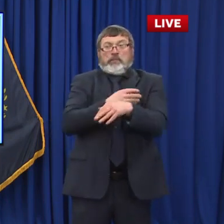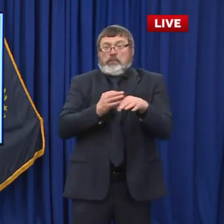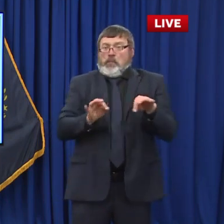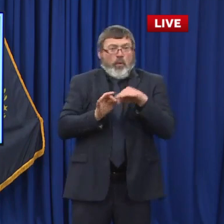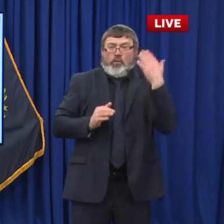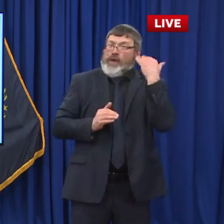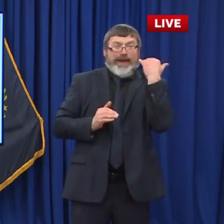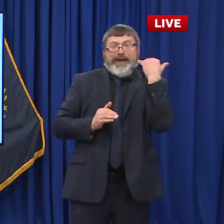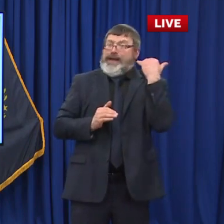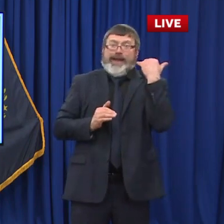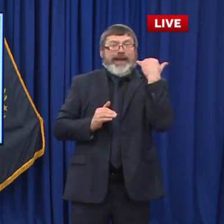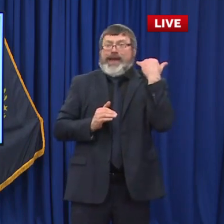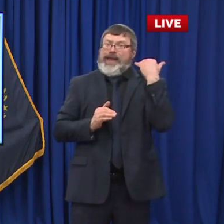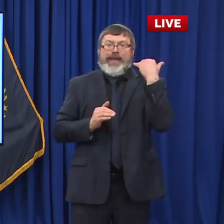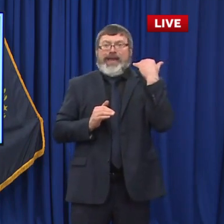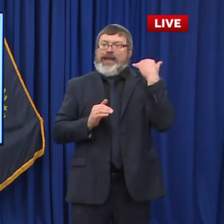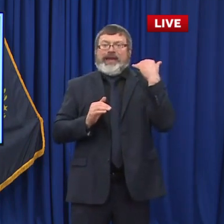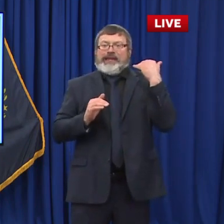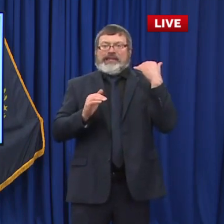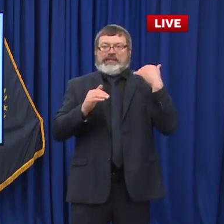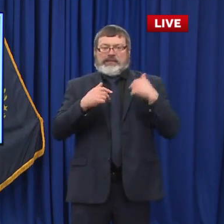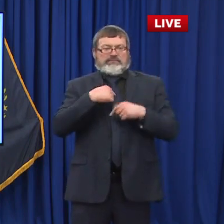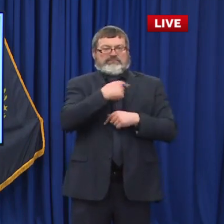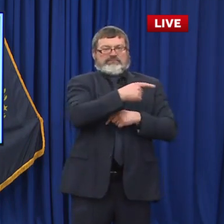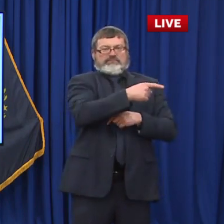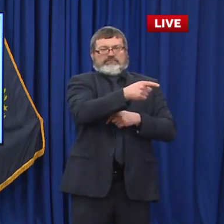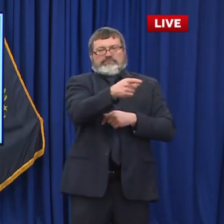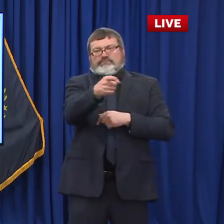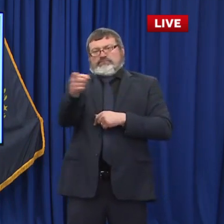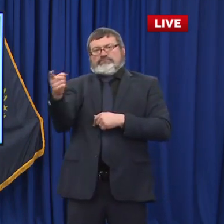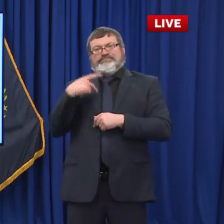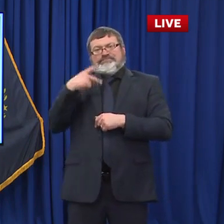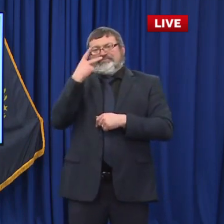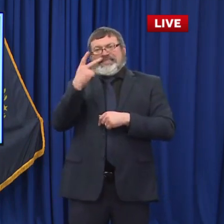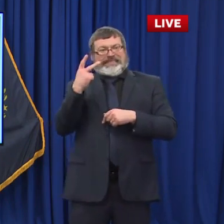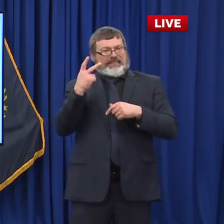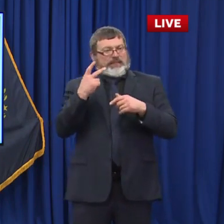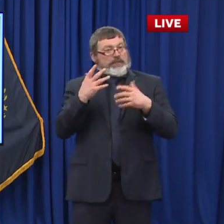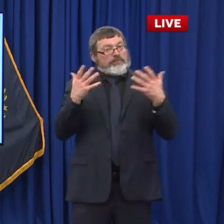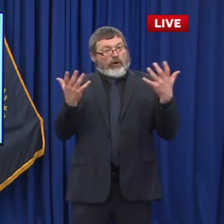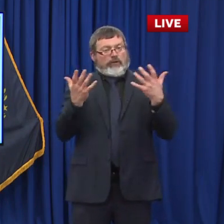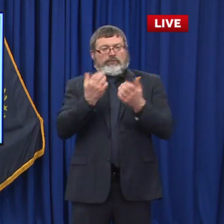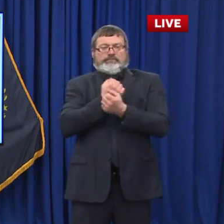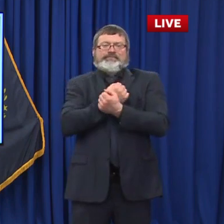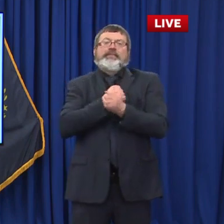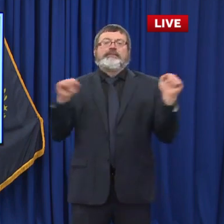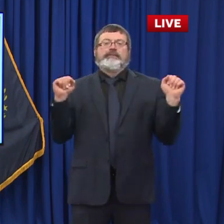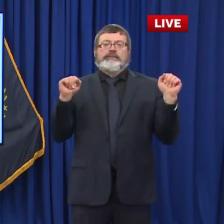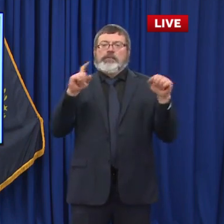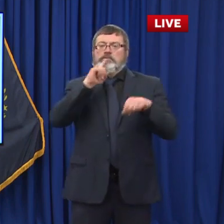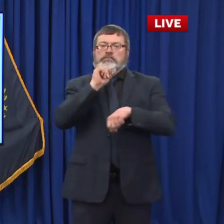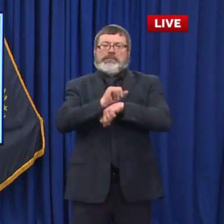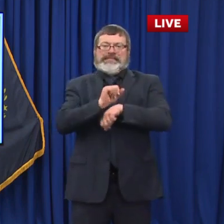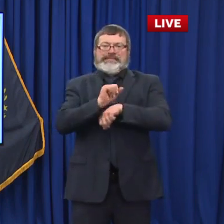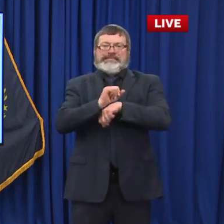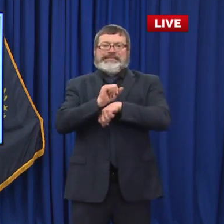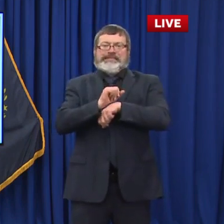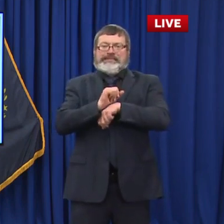I THINK SHE SAID BETTER THAN ANYONE WHY THE VACCINE IS SO NECESSARY AND SOMETHING THAT HAS RESONATED IN A POSITIVE WAY ACROSS THE STATE.